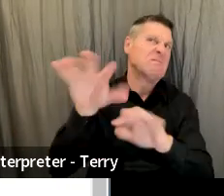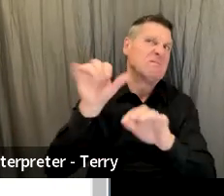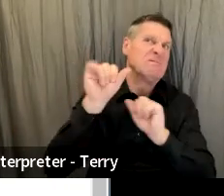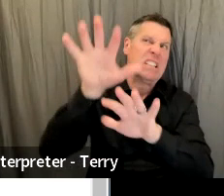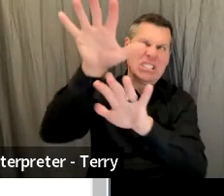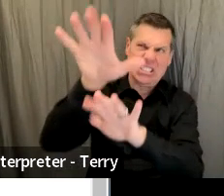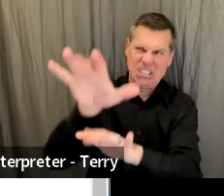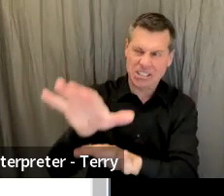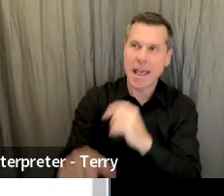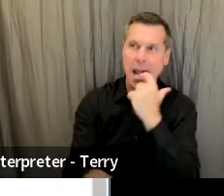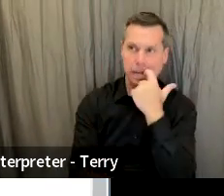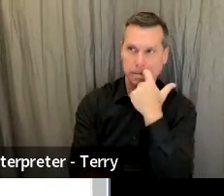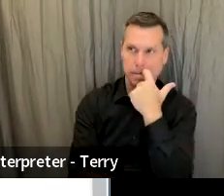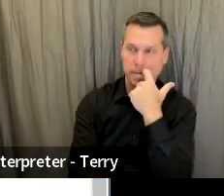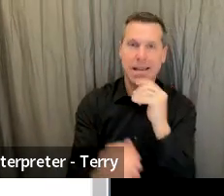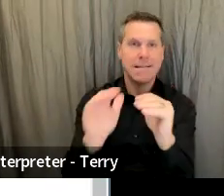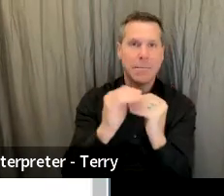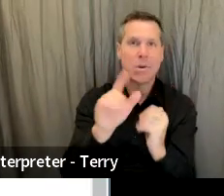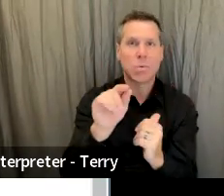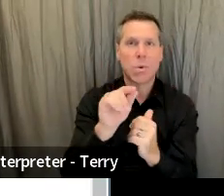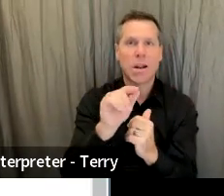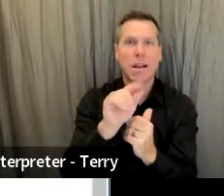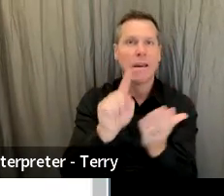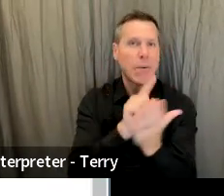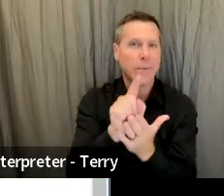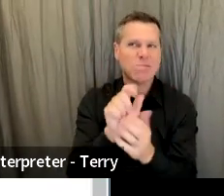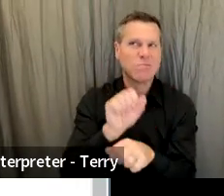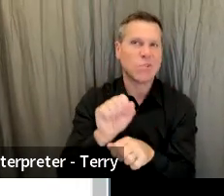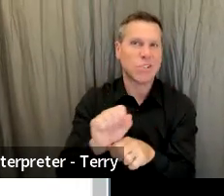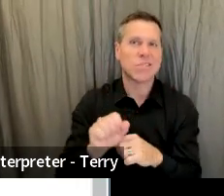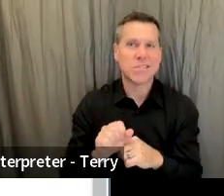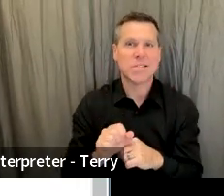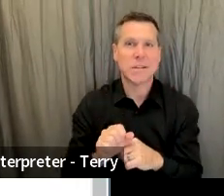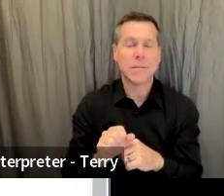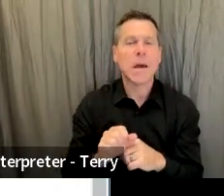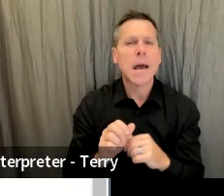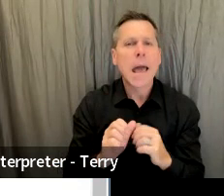One of the things I noticed was the user interface, because so much of the material was coming from so many different people